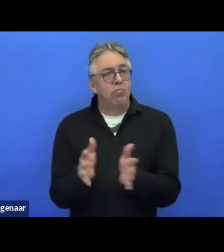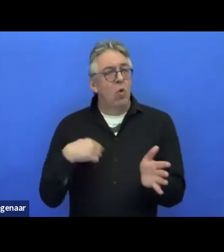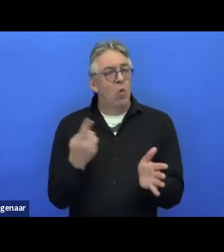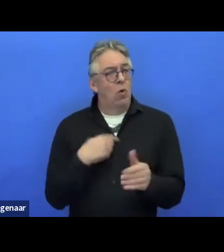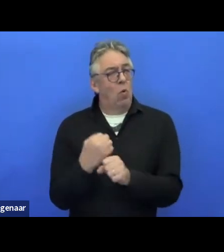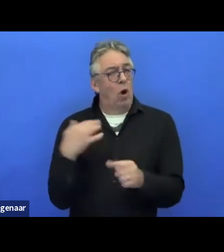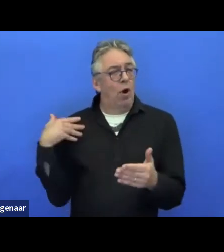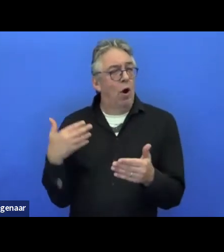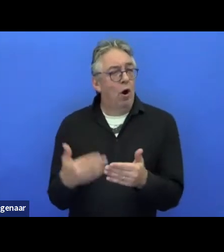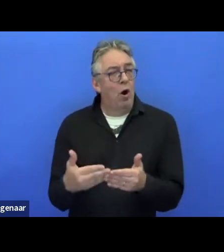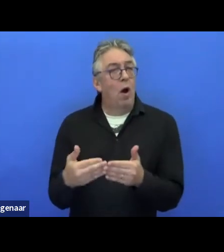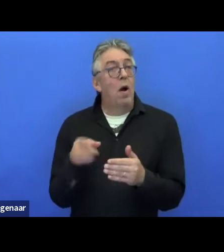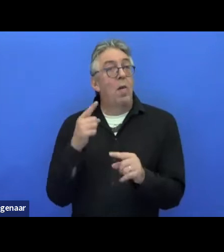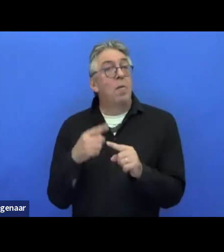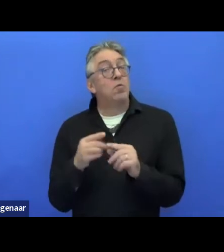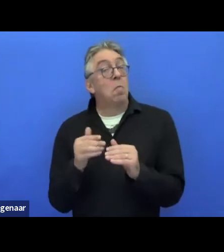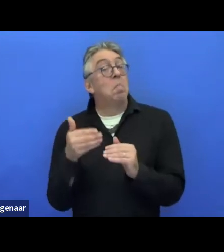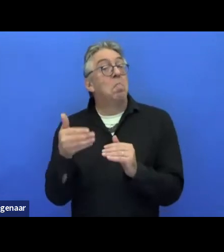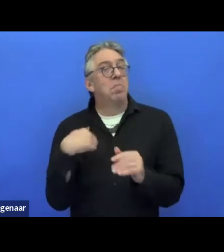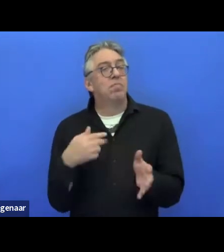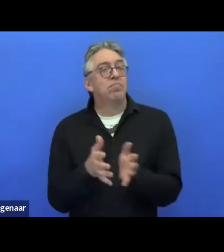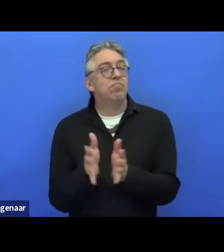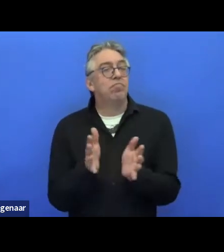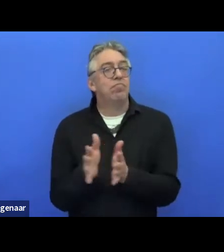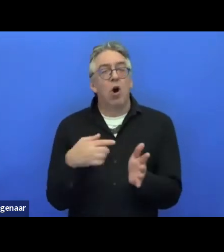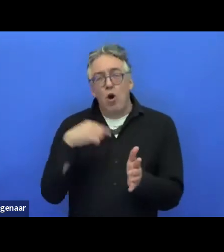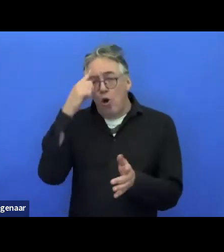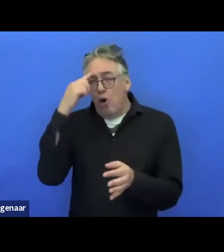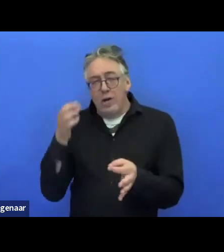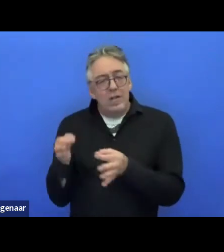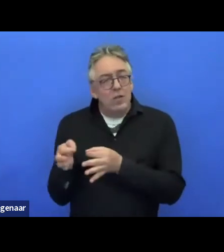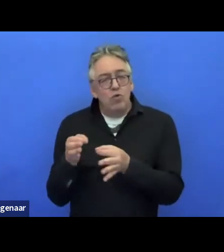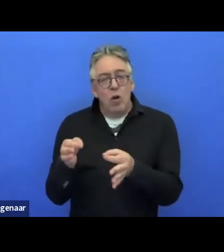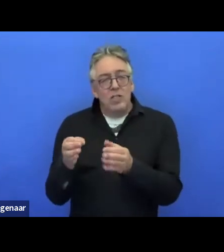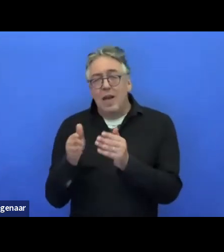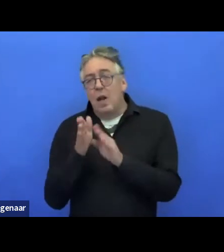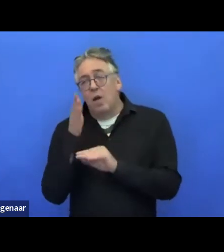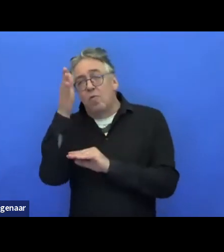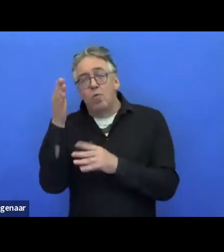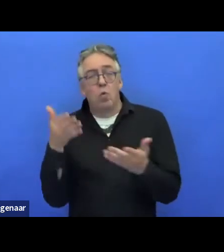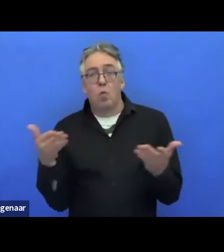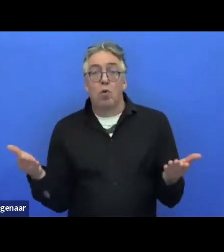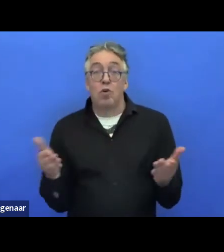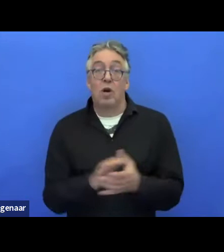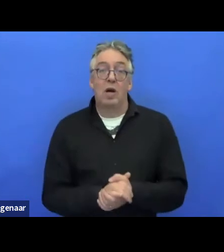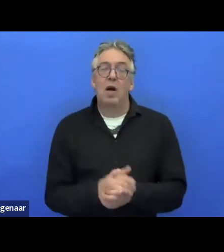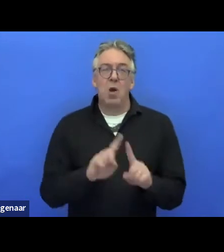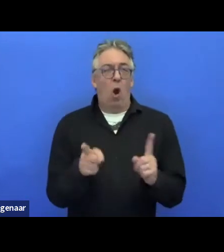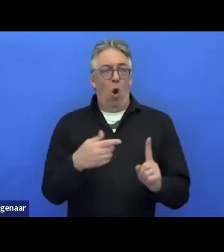but I think it's good for you to visualize who the Ombudsman is. Because many say, and I think it's quite right,